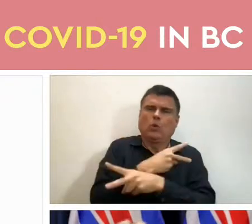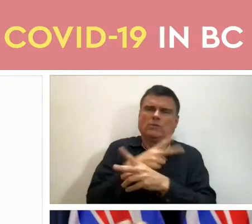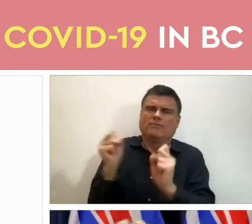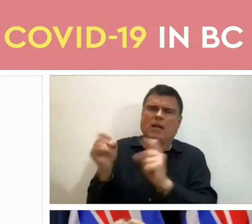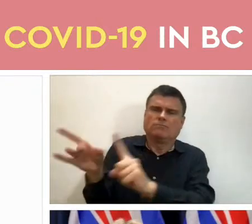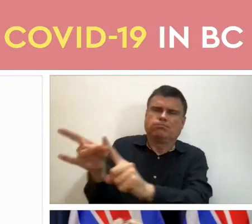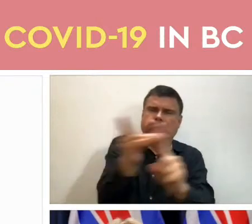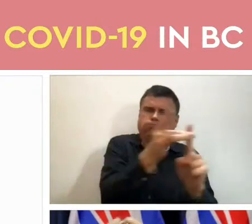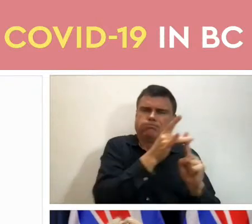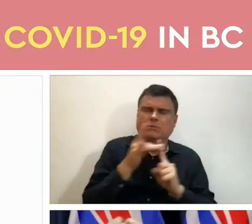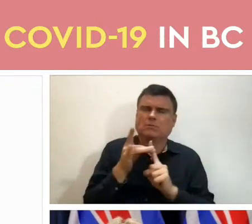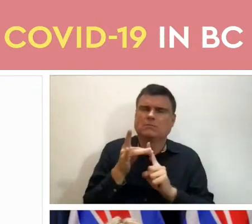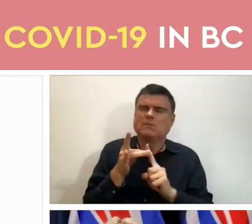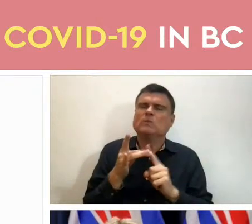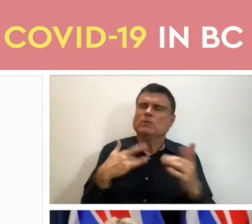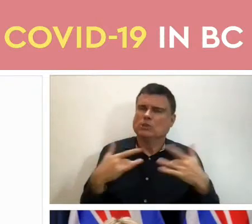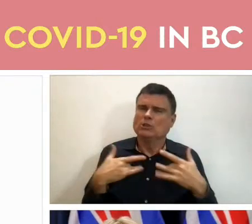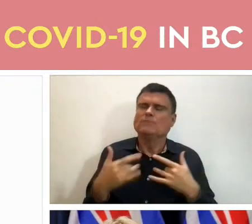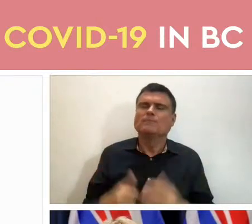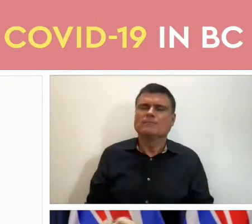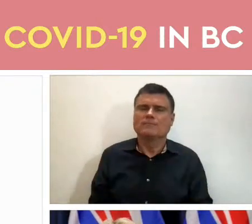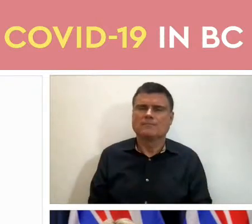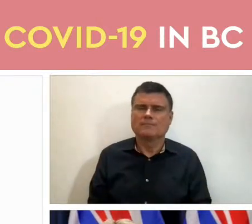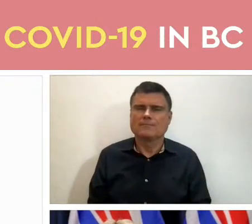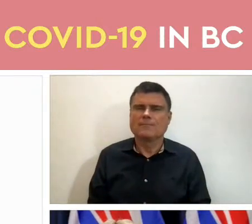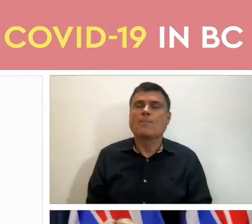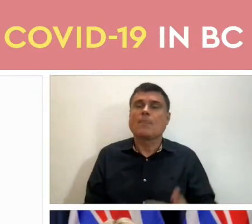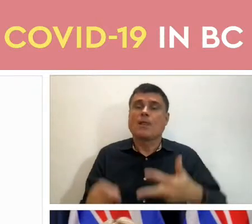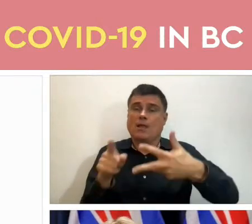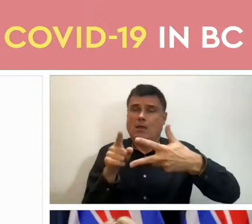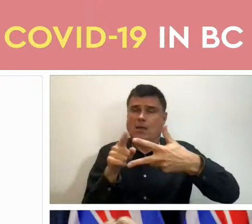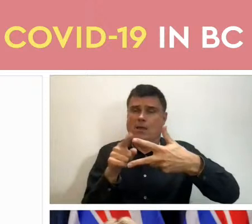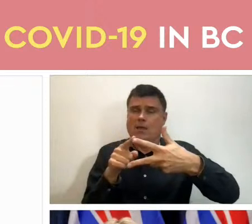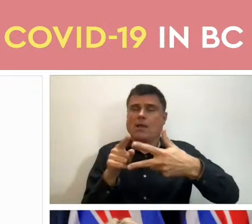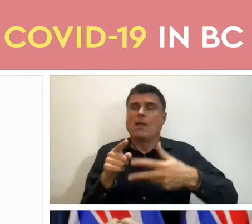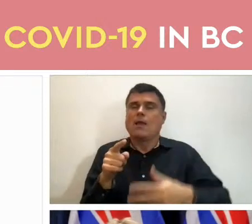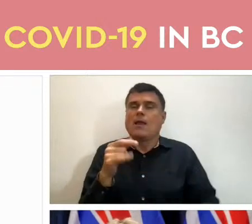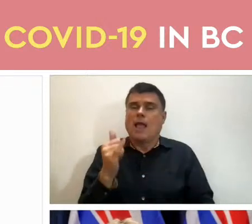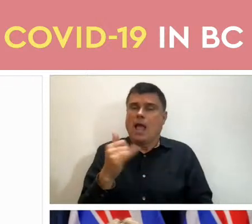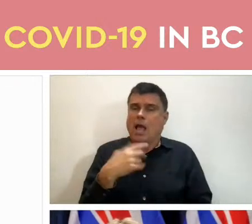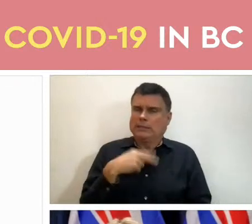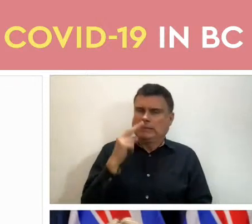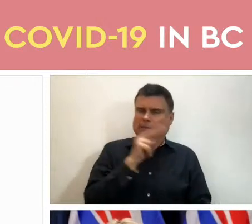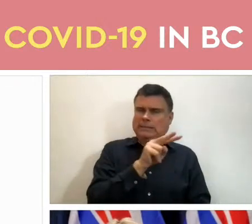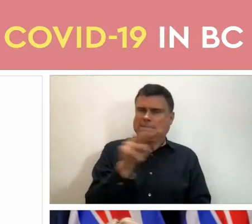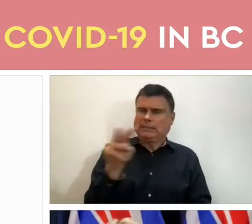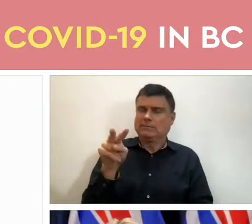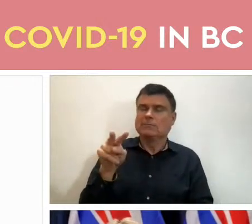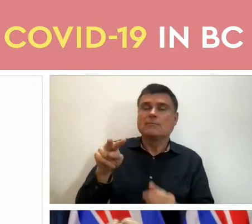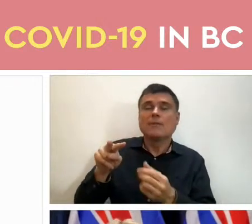In addition, we are seeing it now rapidly replace delta as the